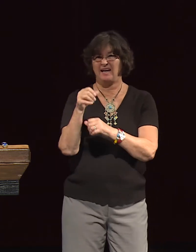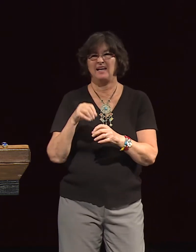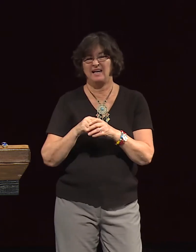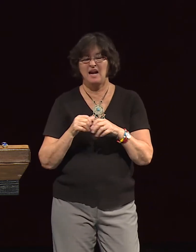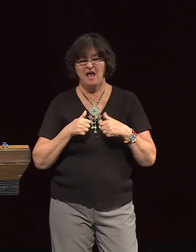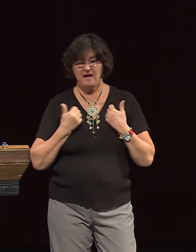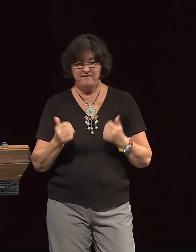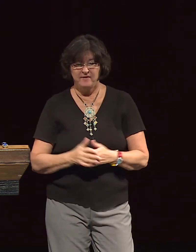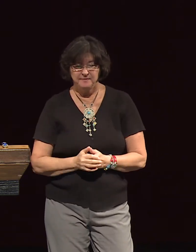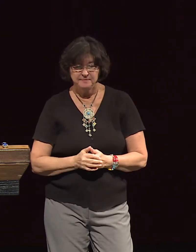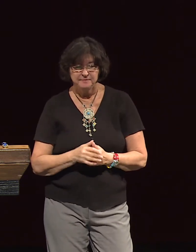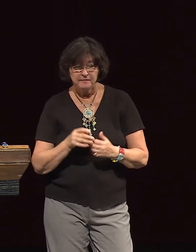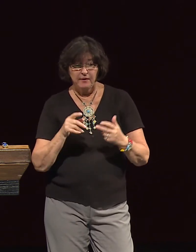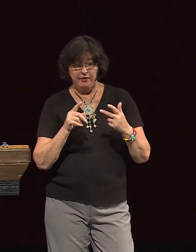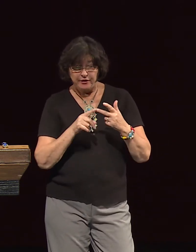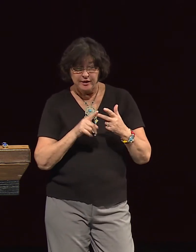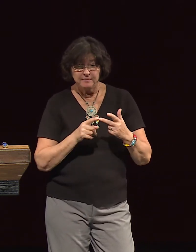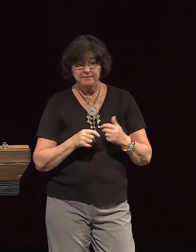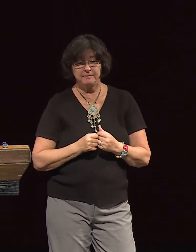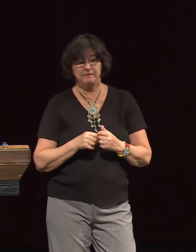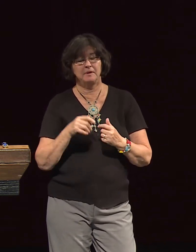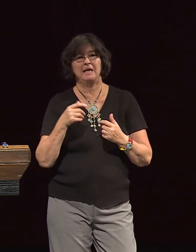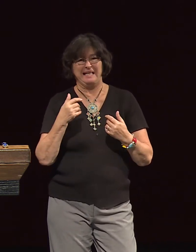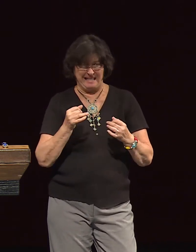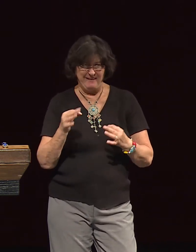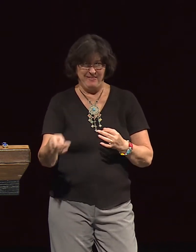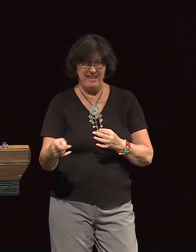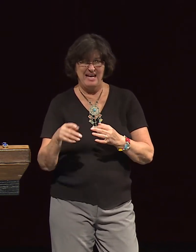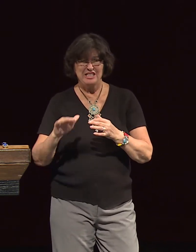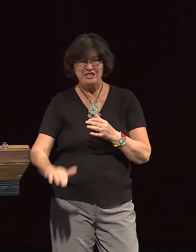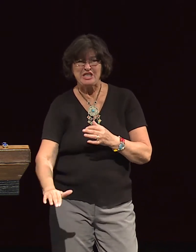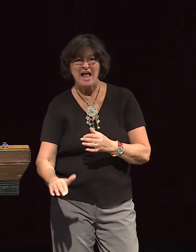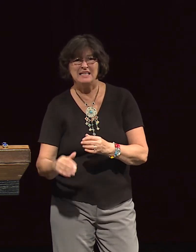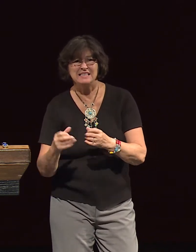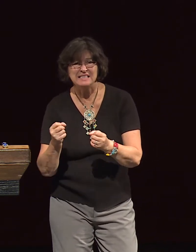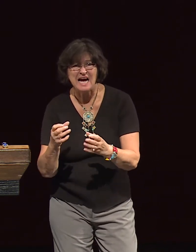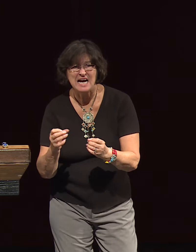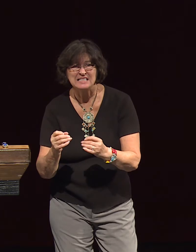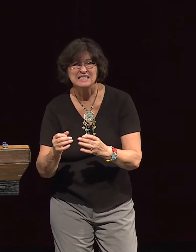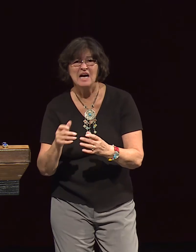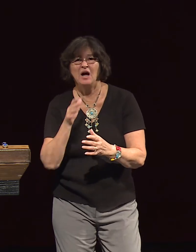And, um, people who have multiple language are really ahead of the game from their peers.